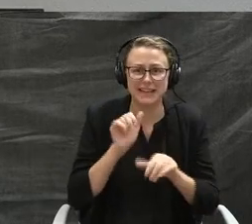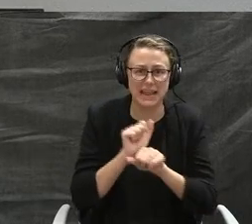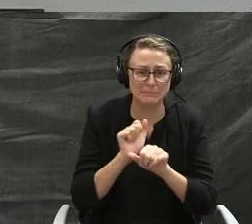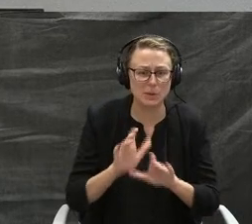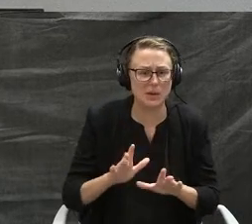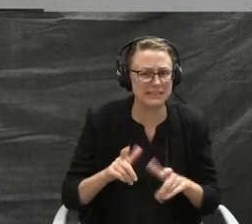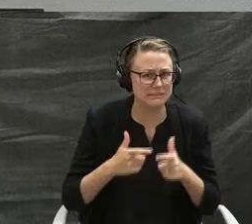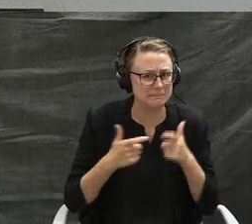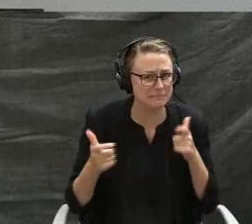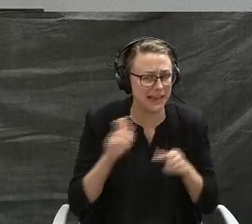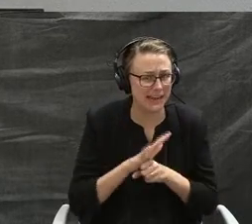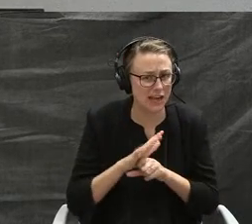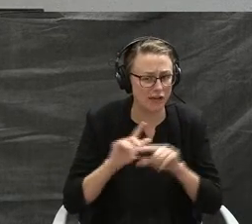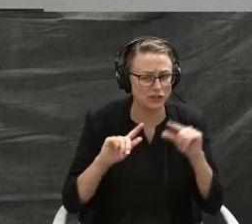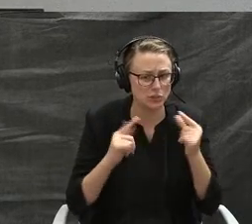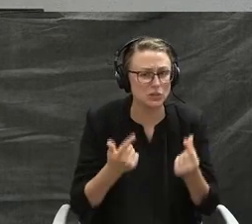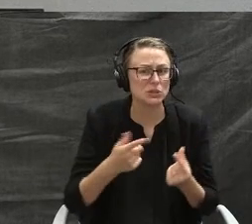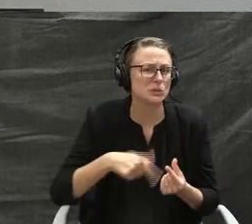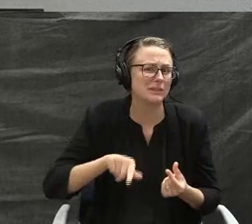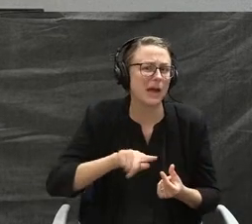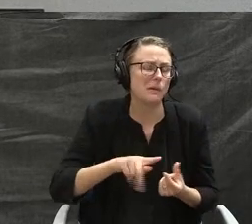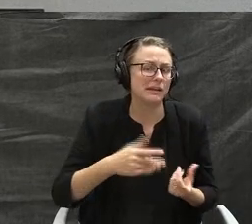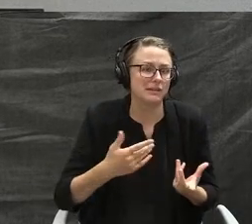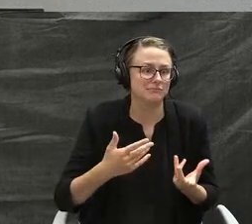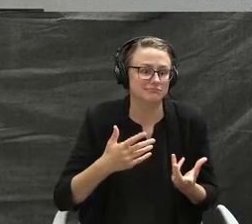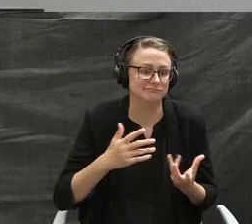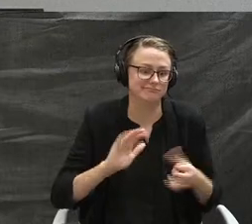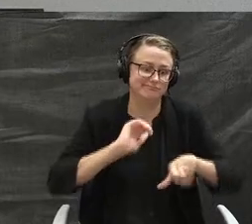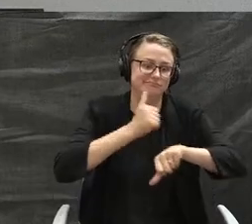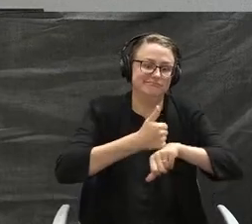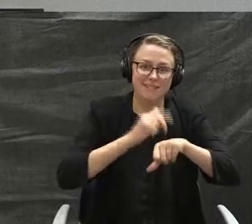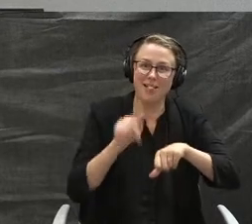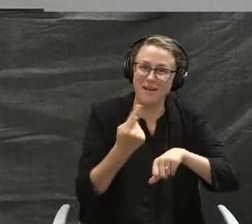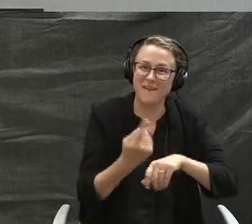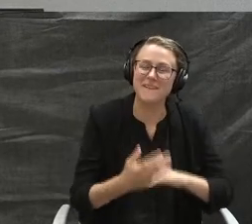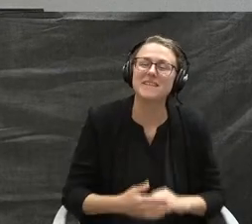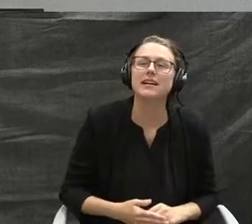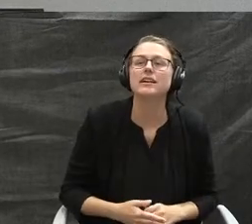Consideration presumed in that our numbers are lower and so